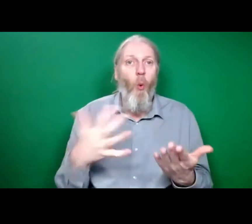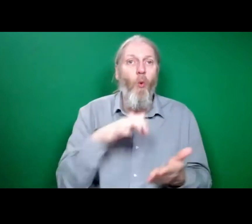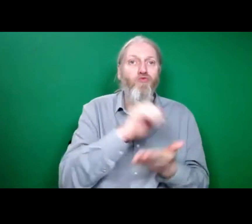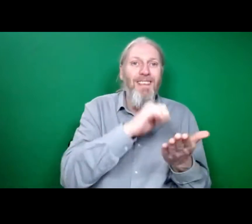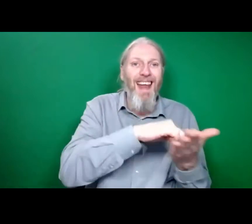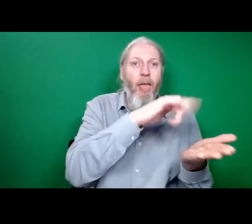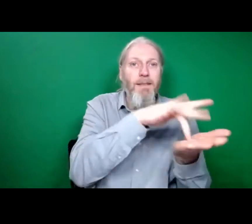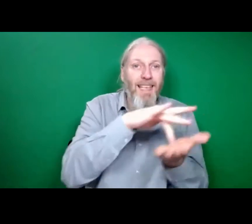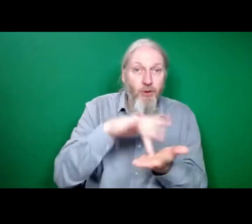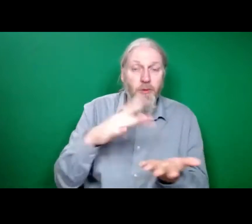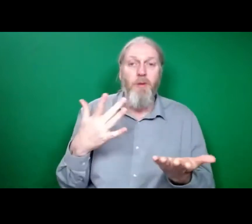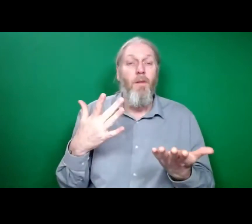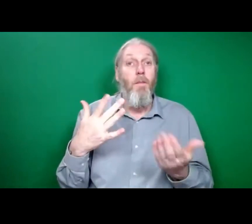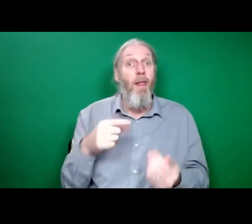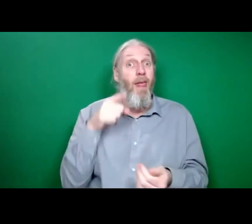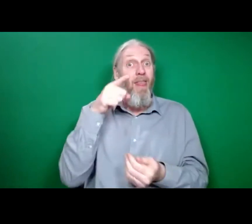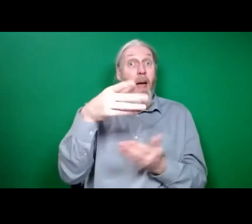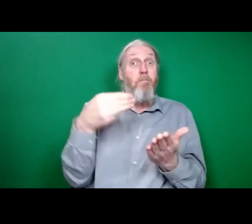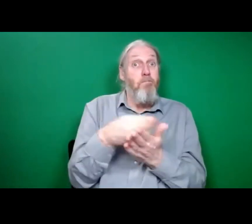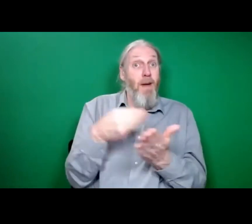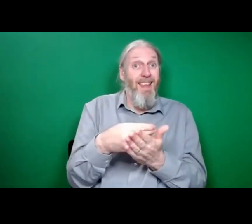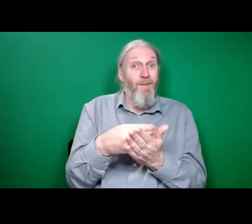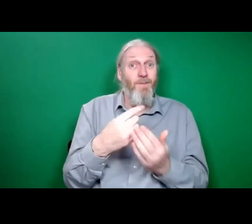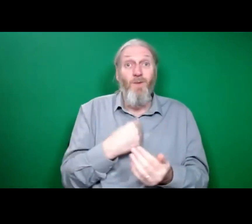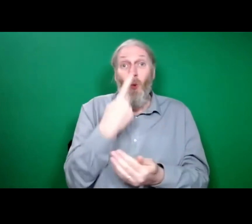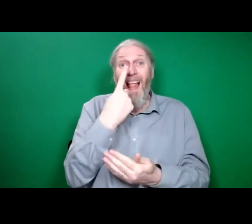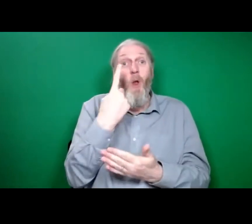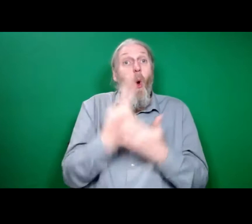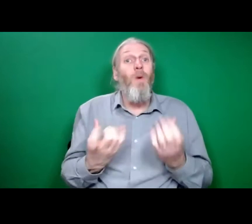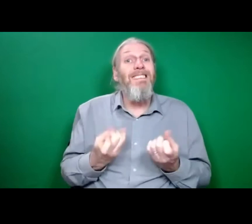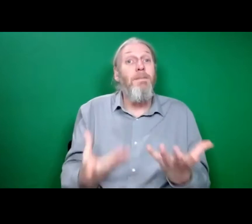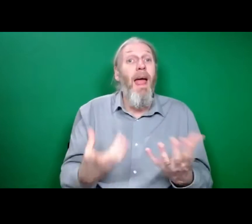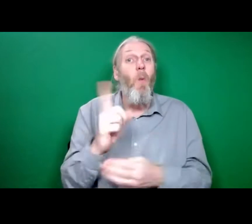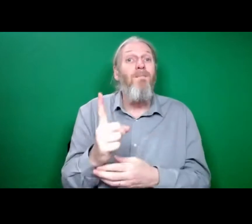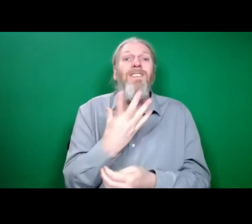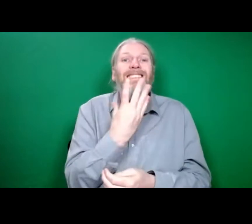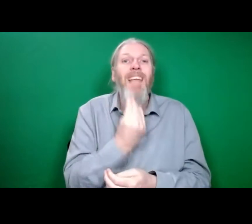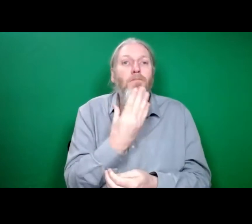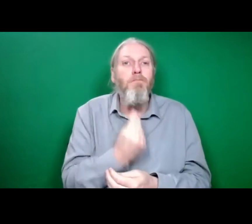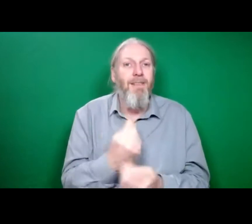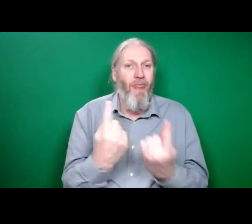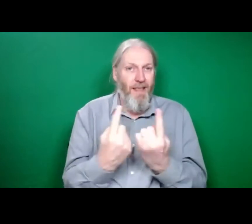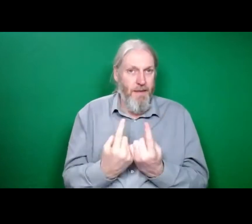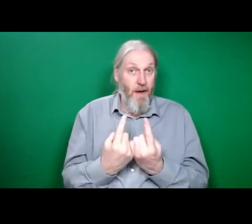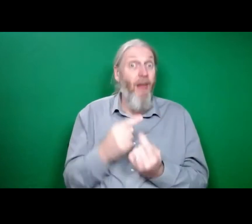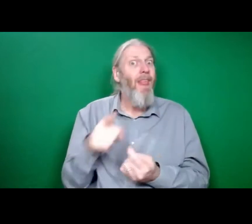It reducing air pollution and it never really stops absorbing CO2 fumes. It was really, really new --